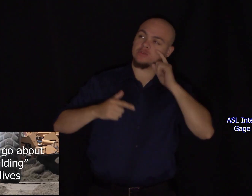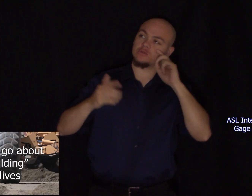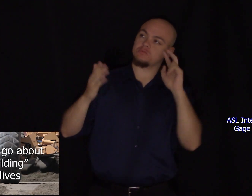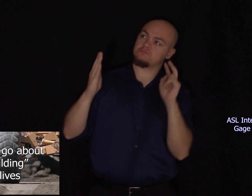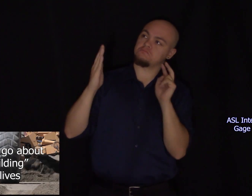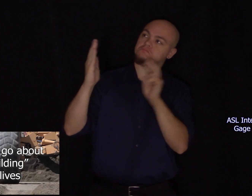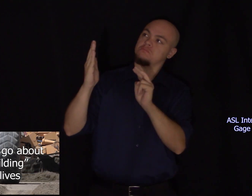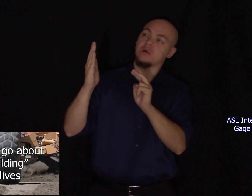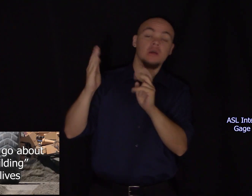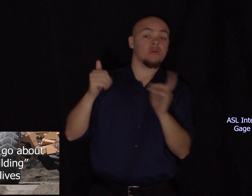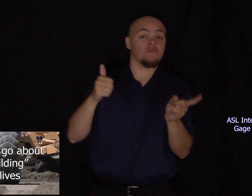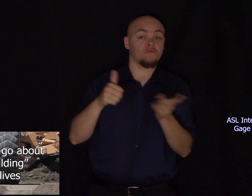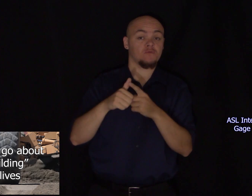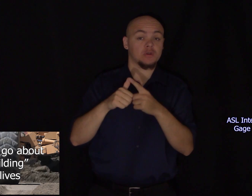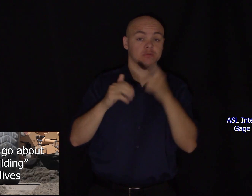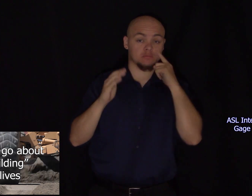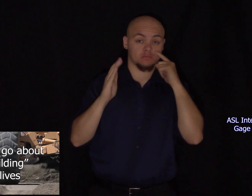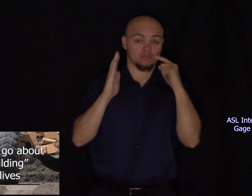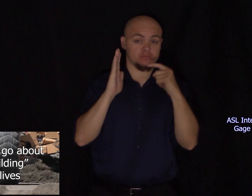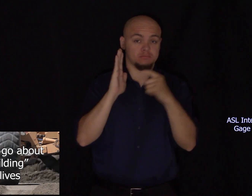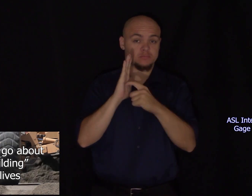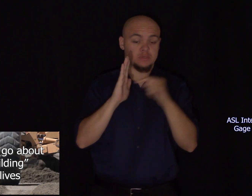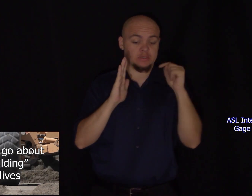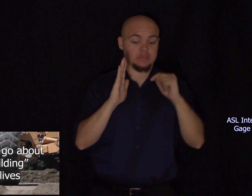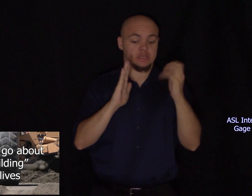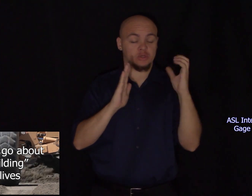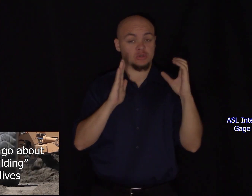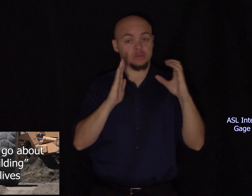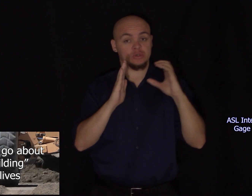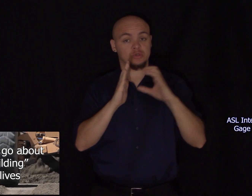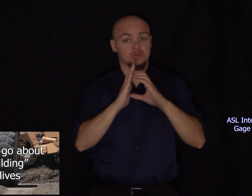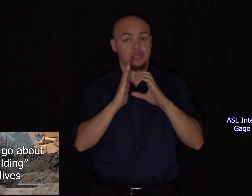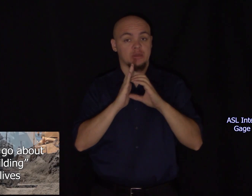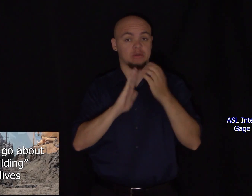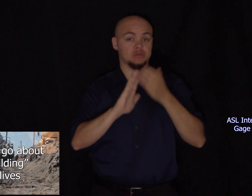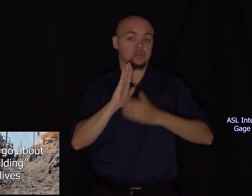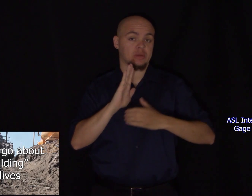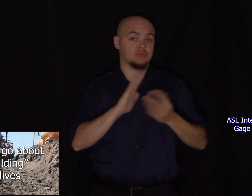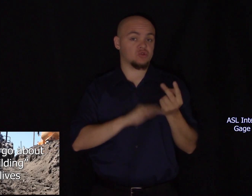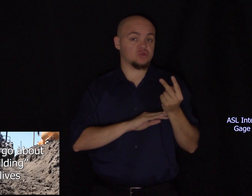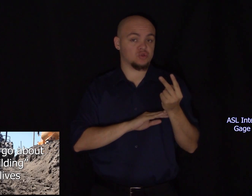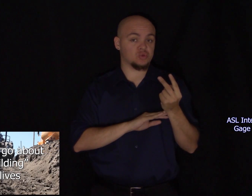rebuilding our lives one of the things that I want to point out in this particular chapter